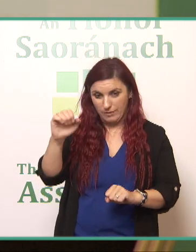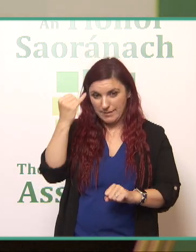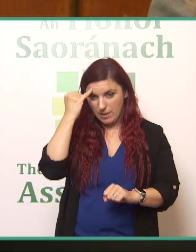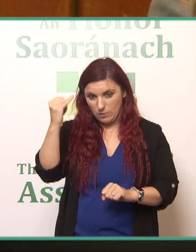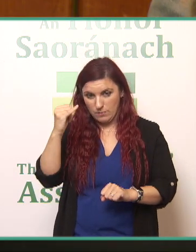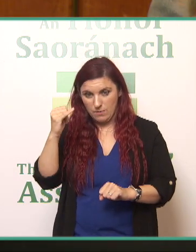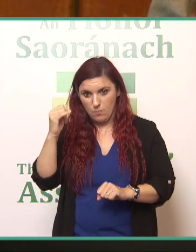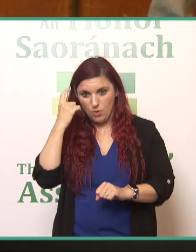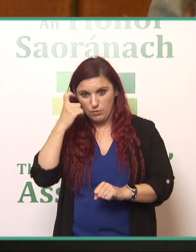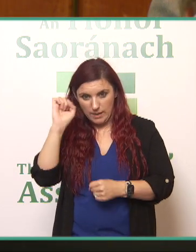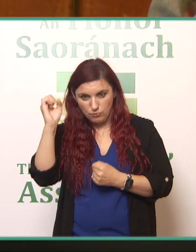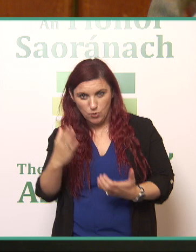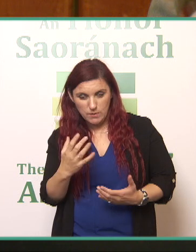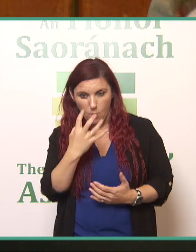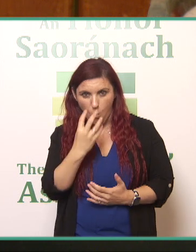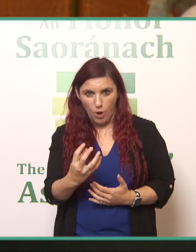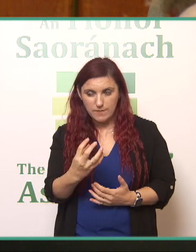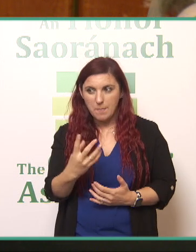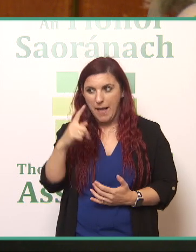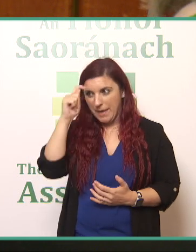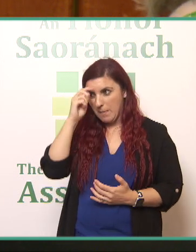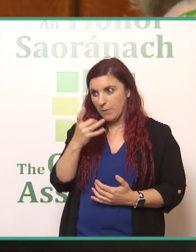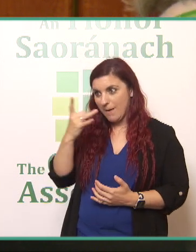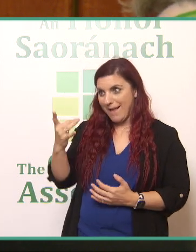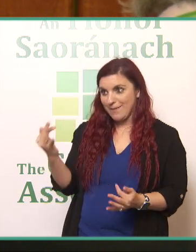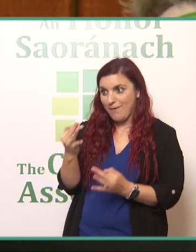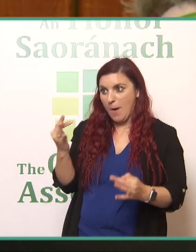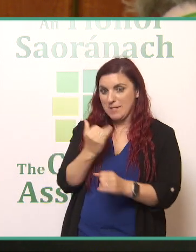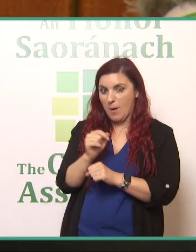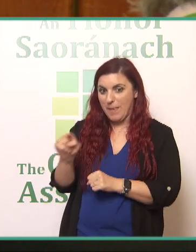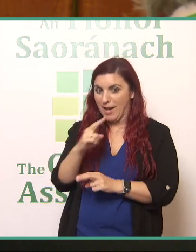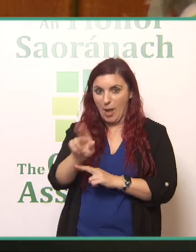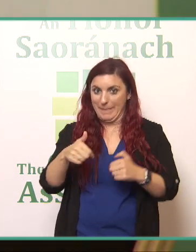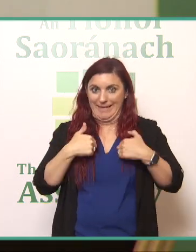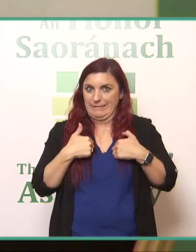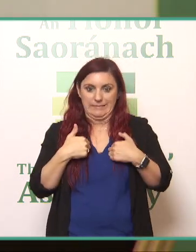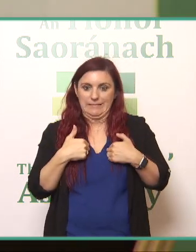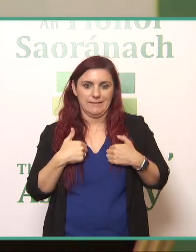wolves and I think you'd want to ask the farmers about that actually not about me not me, but I think